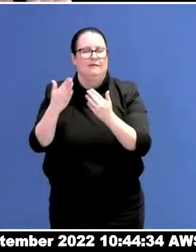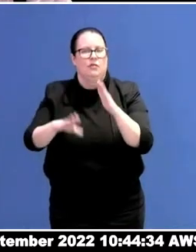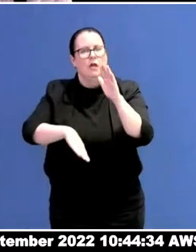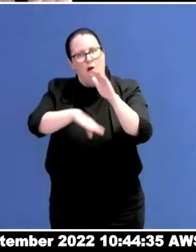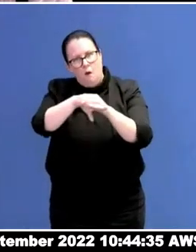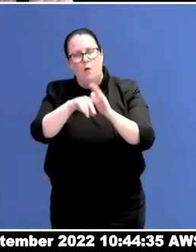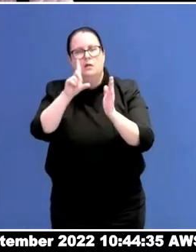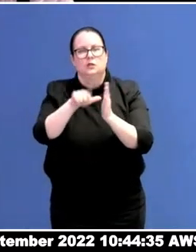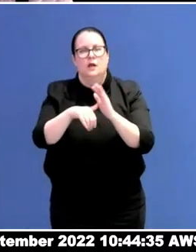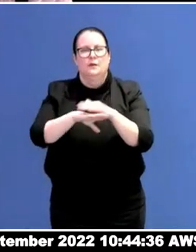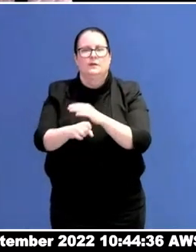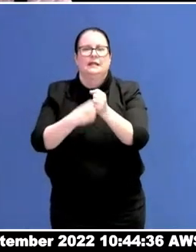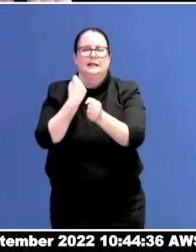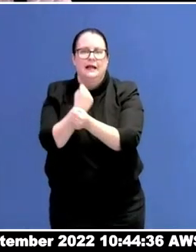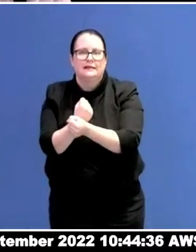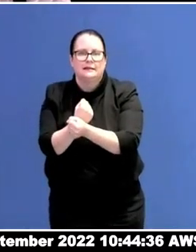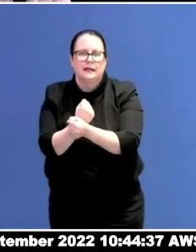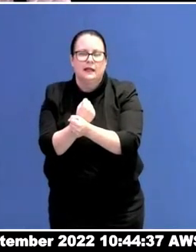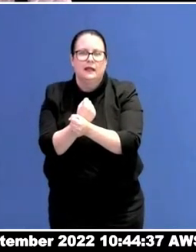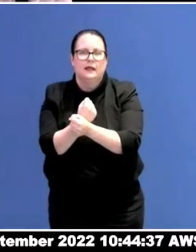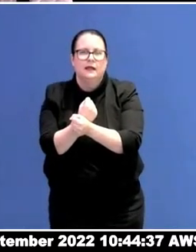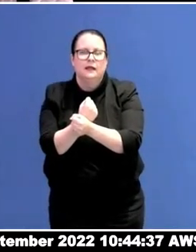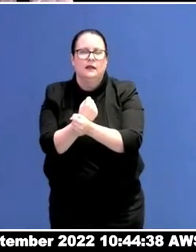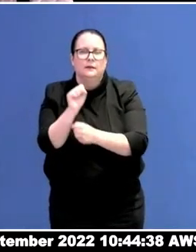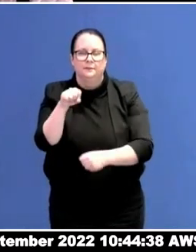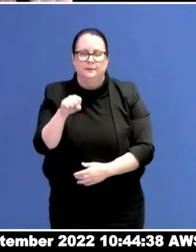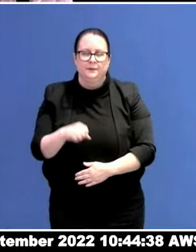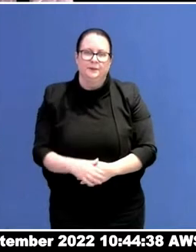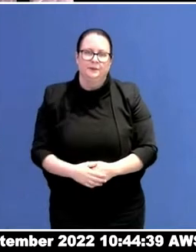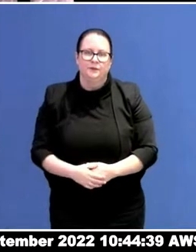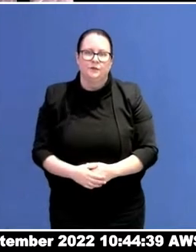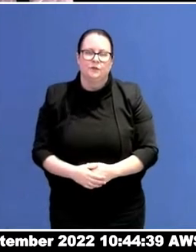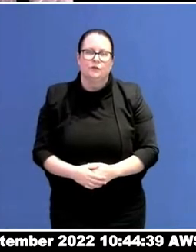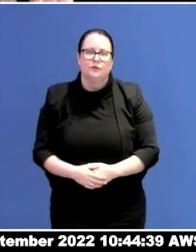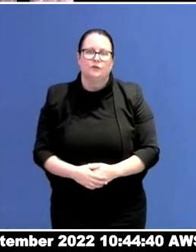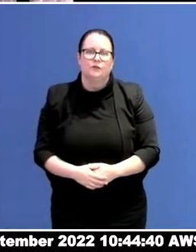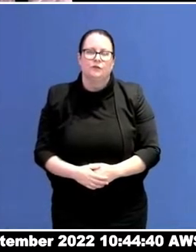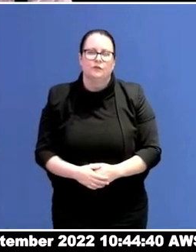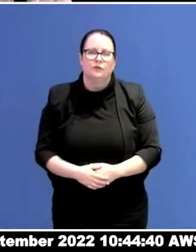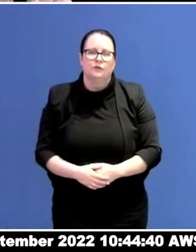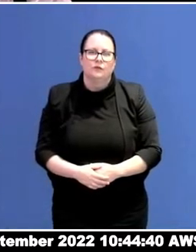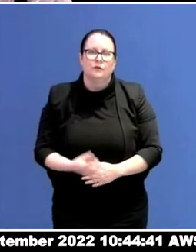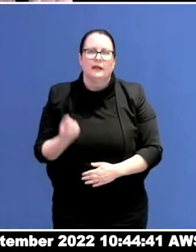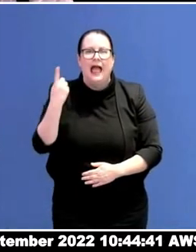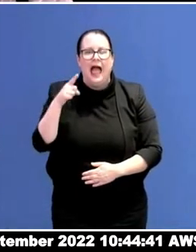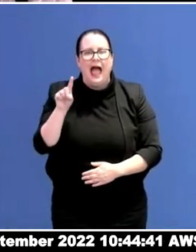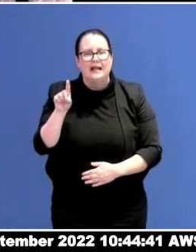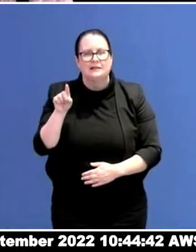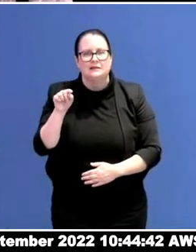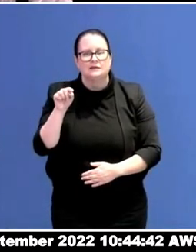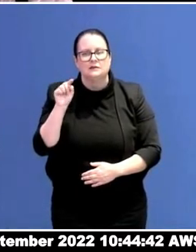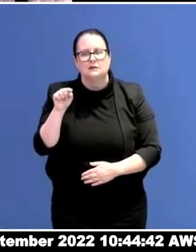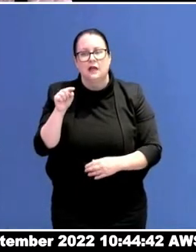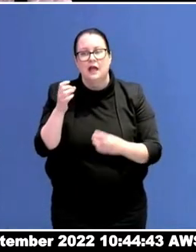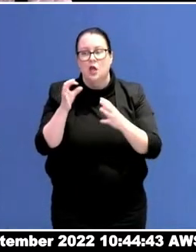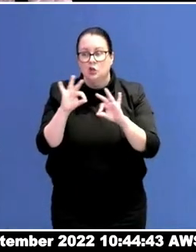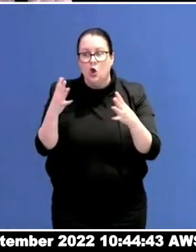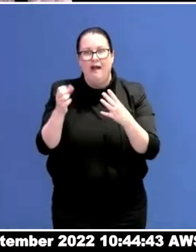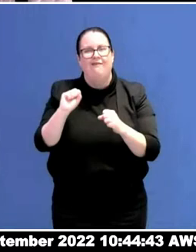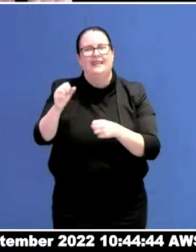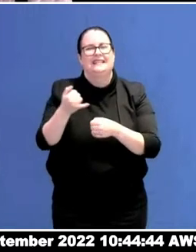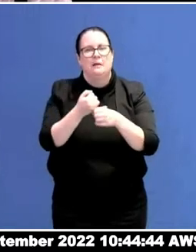was in custody and, yes, that really had an impact on him,